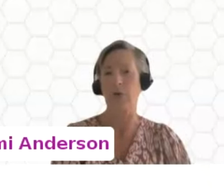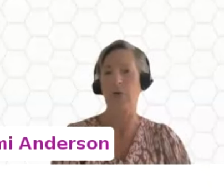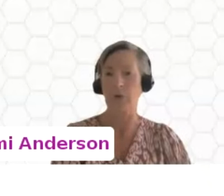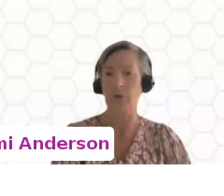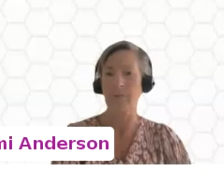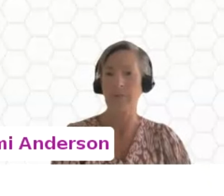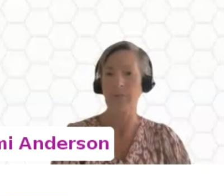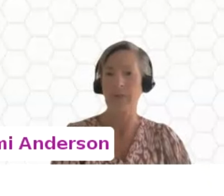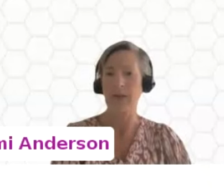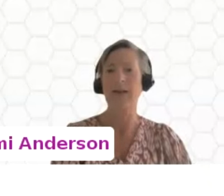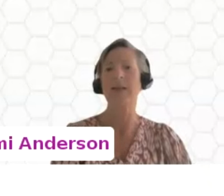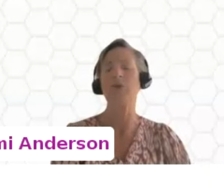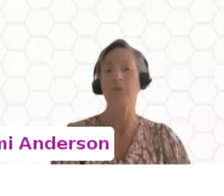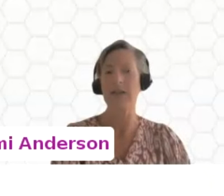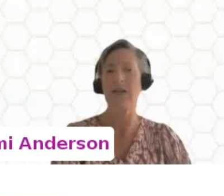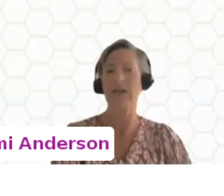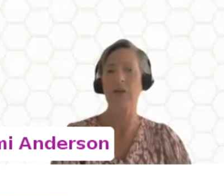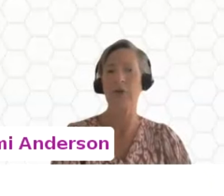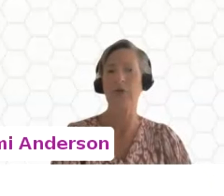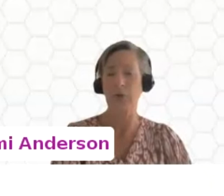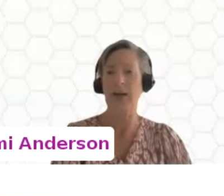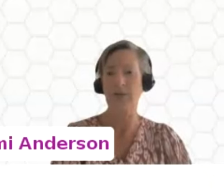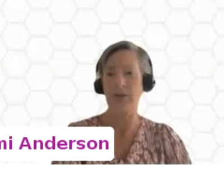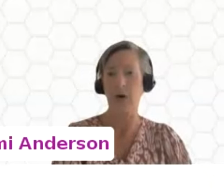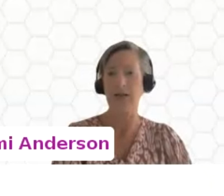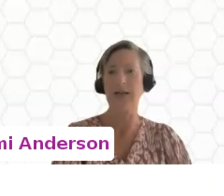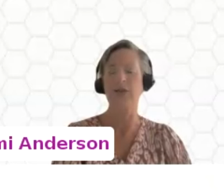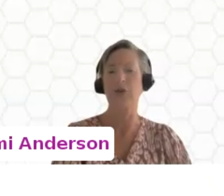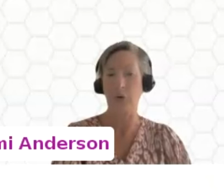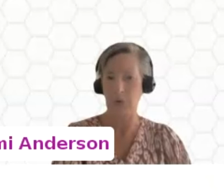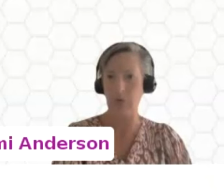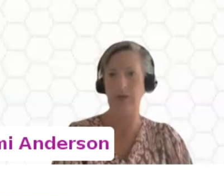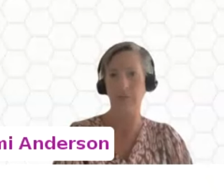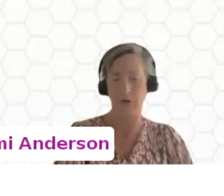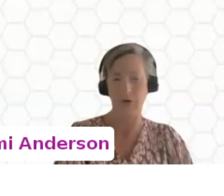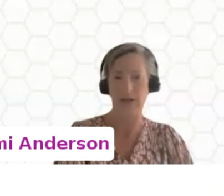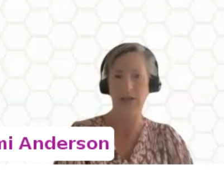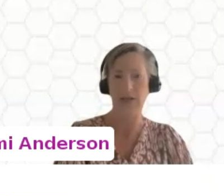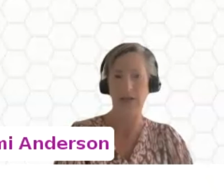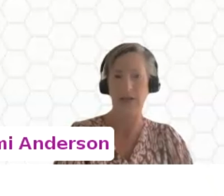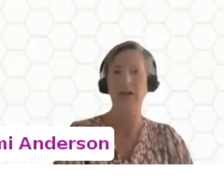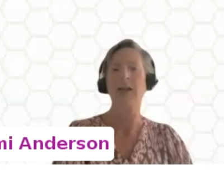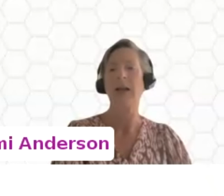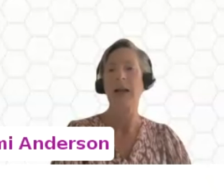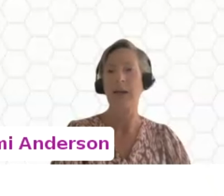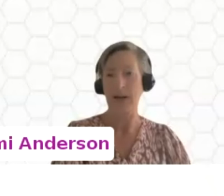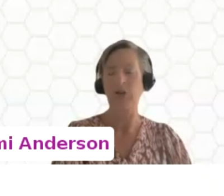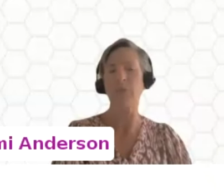to do and it tells the resident you do have some rights, let's go through this process and make them